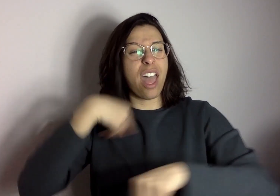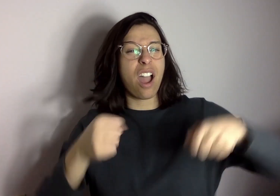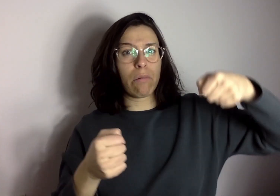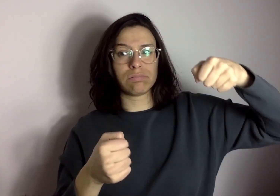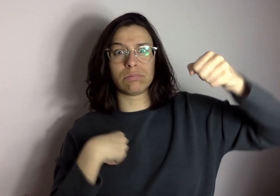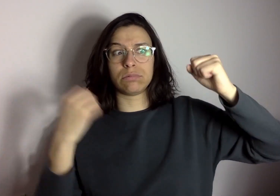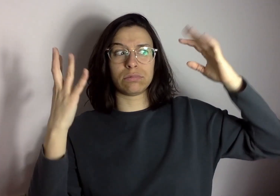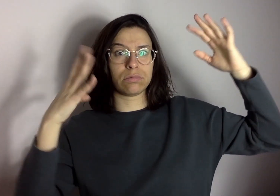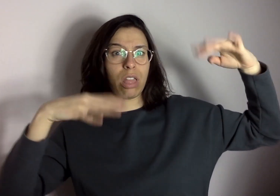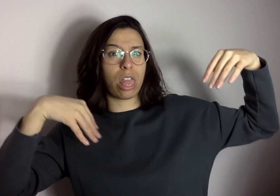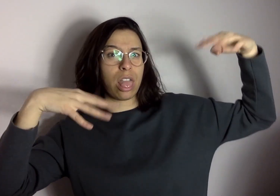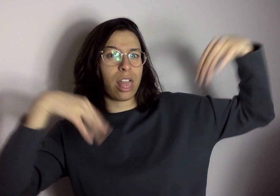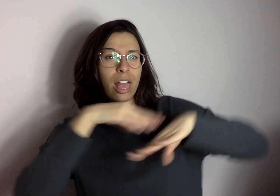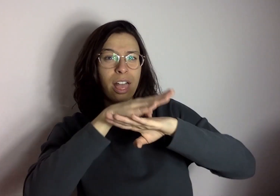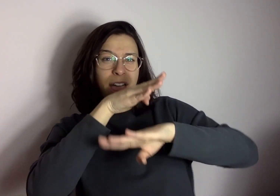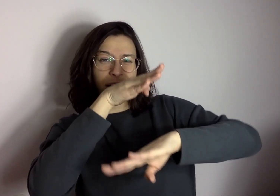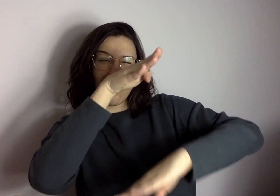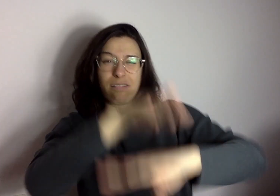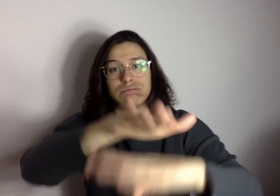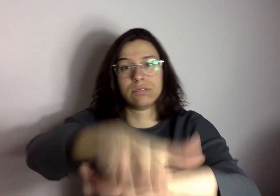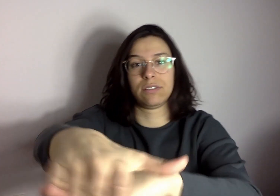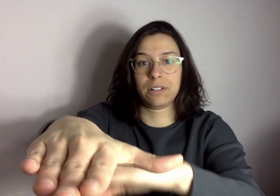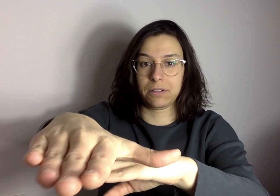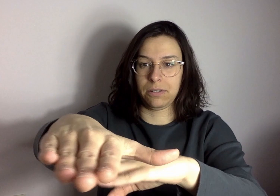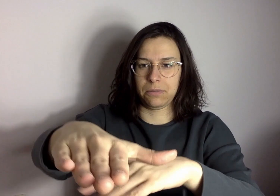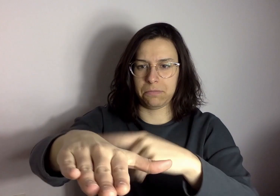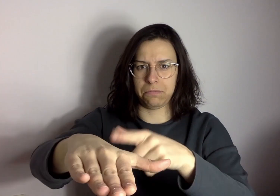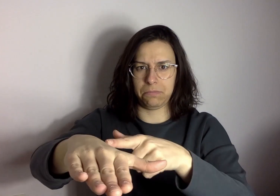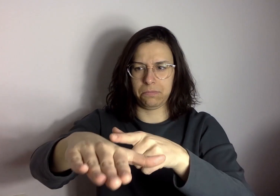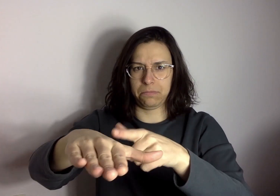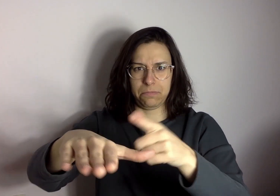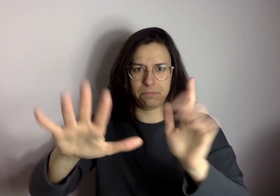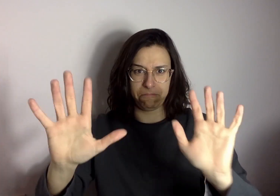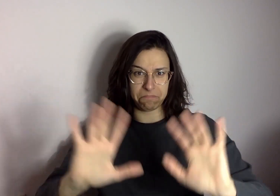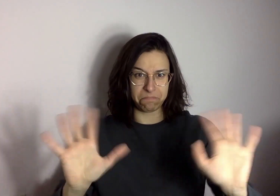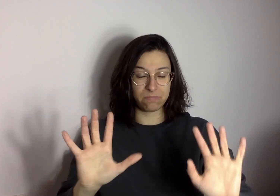*flying* *turning the steering wheel* *my hair fly in all directions* *car lands again*